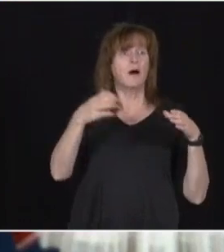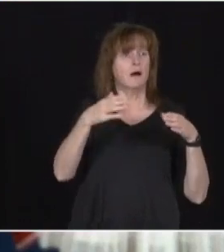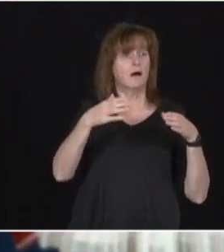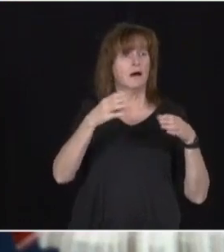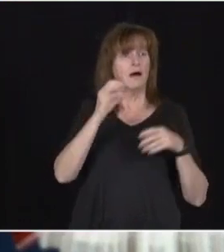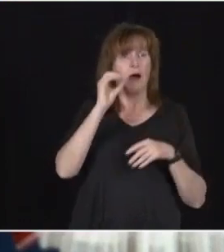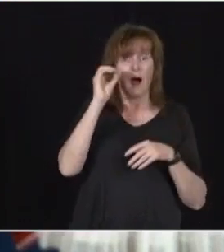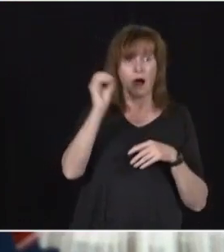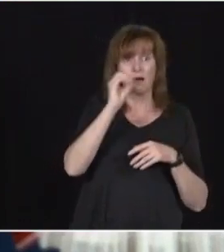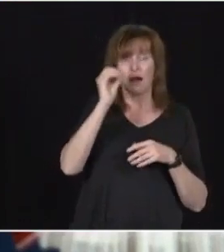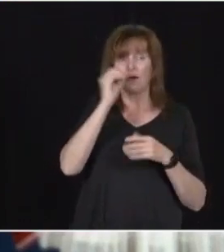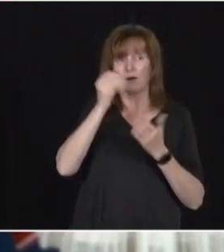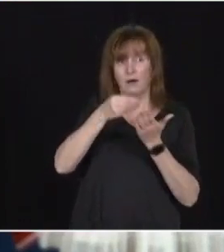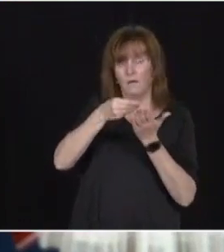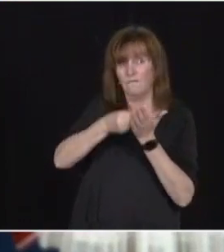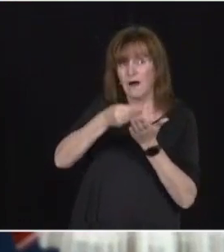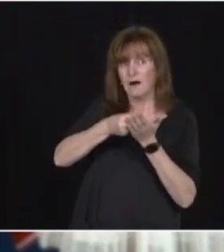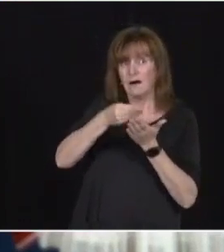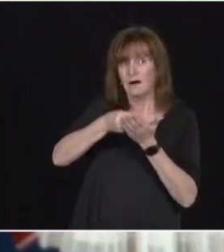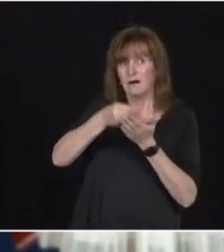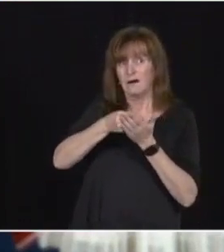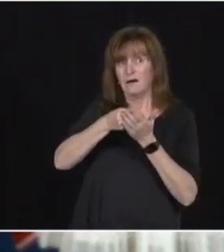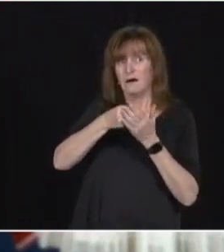and the